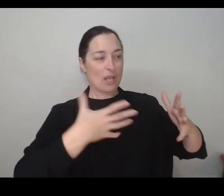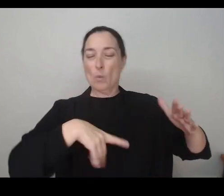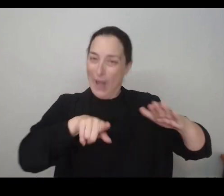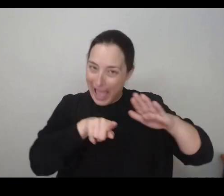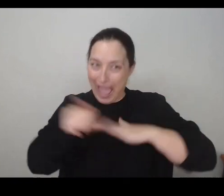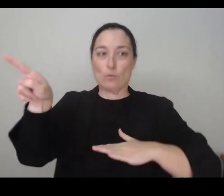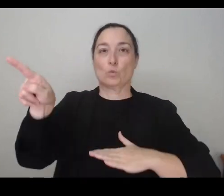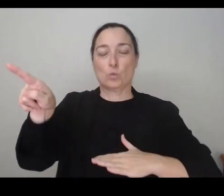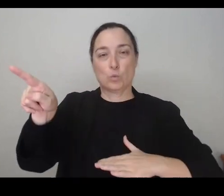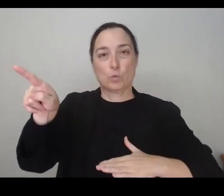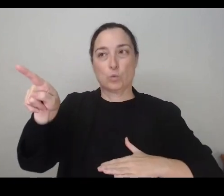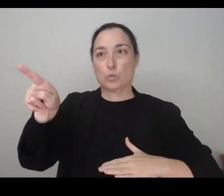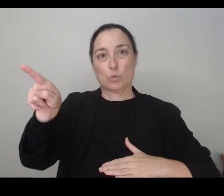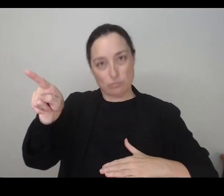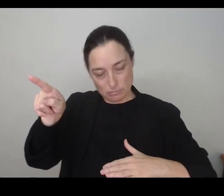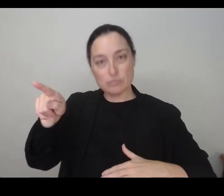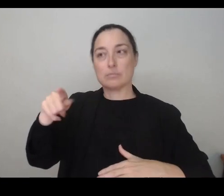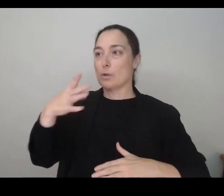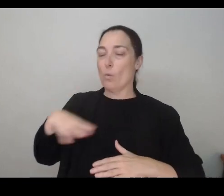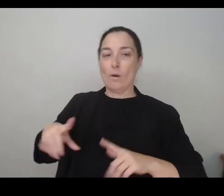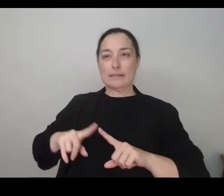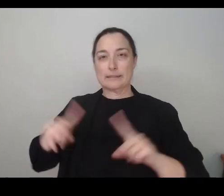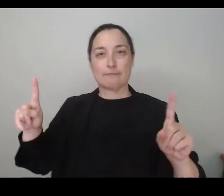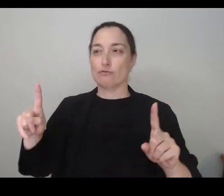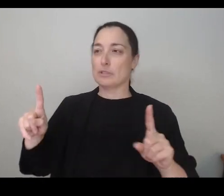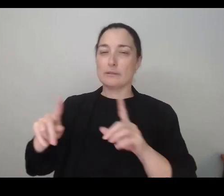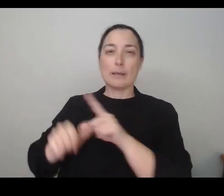in Bretagne, in Martinique, and yeah, other countries.